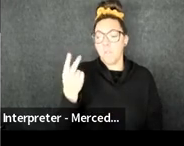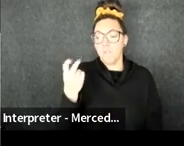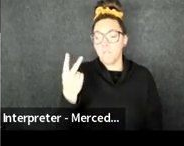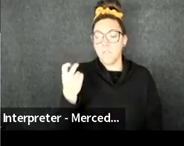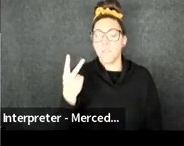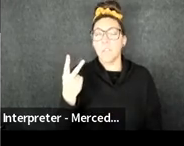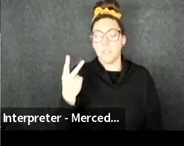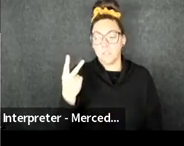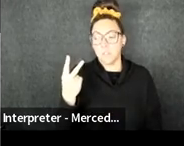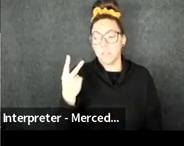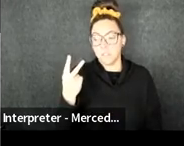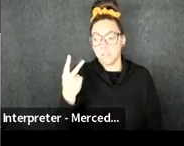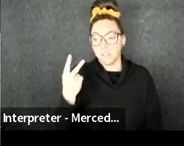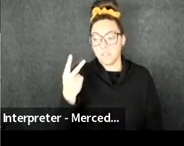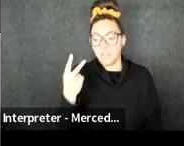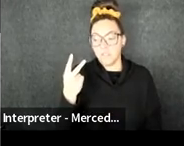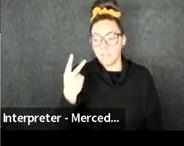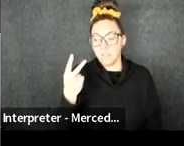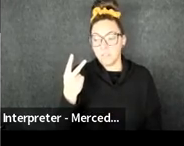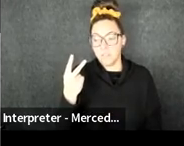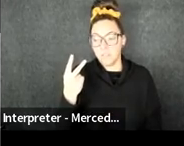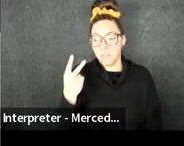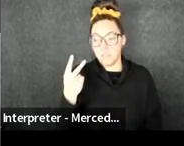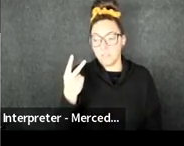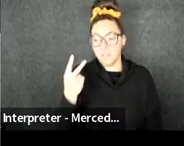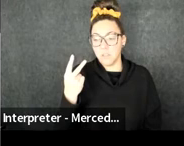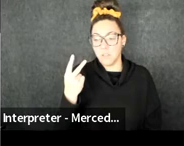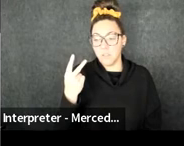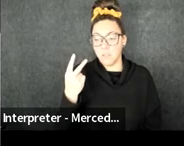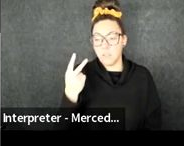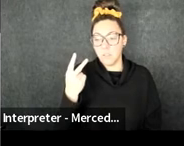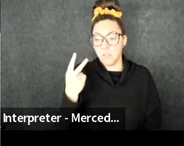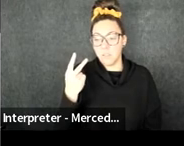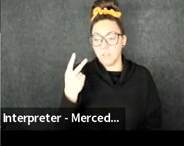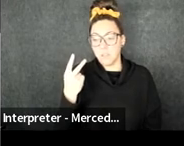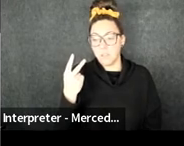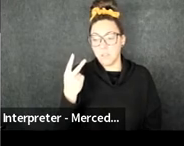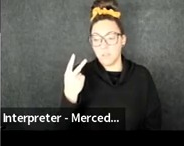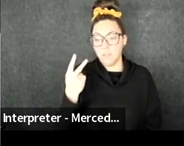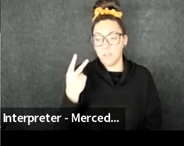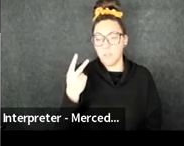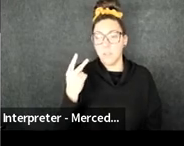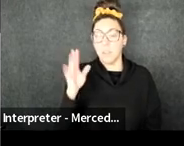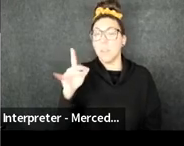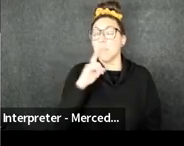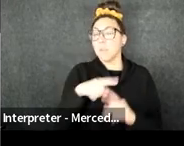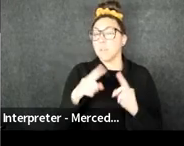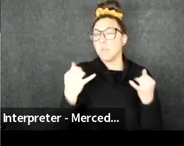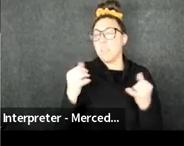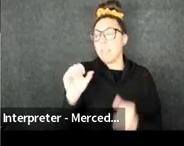to help the needs of social science division students only. However, today the MSW interns are able to assist